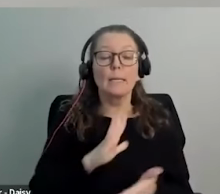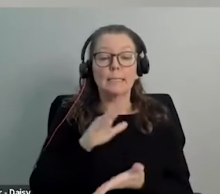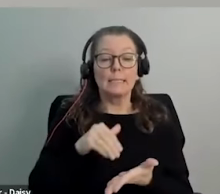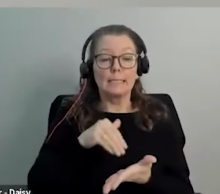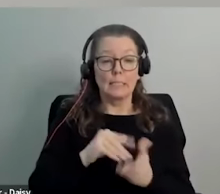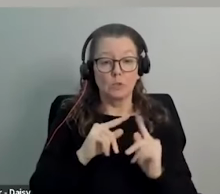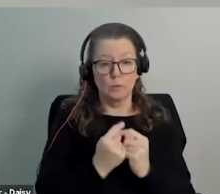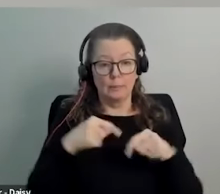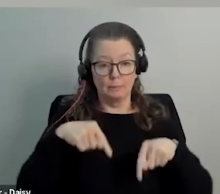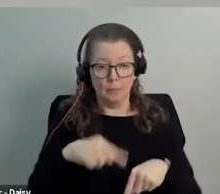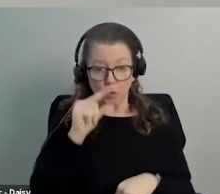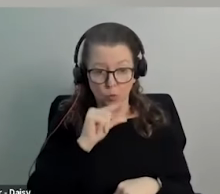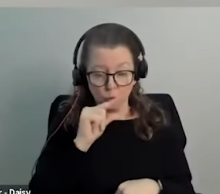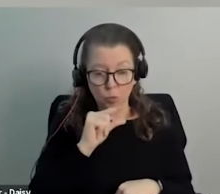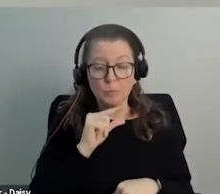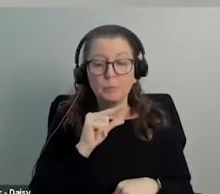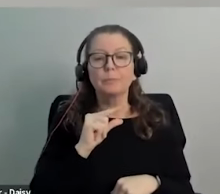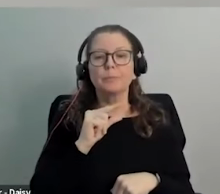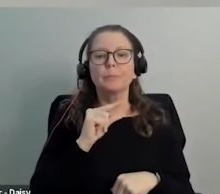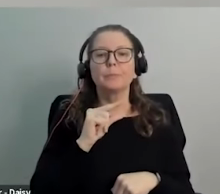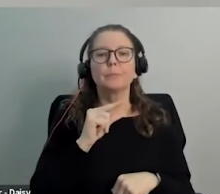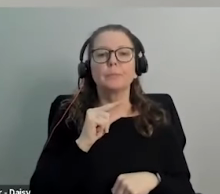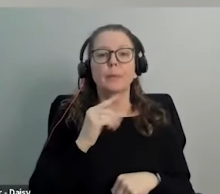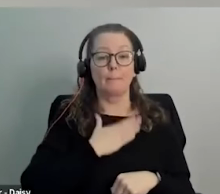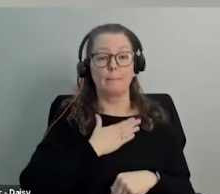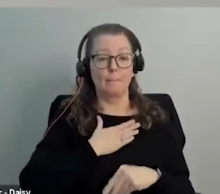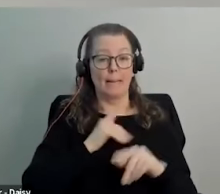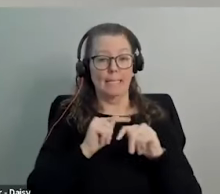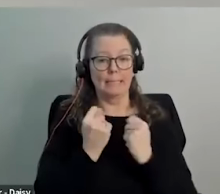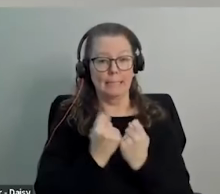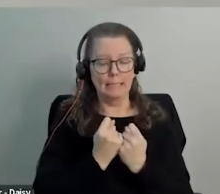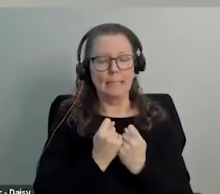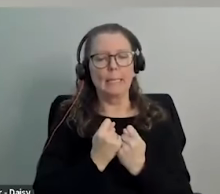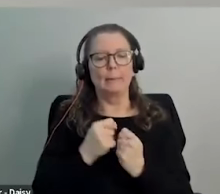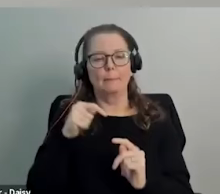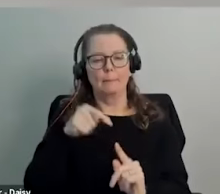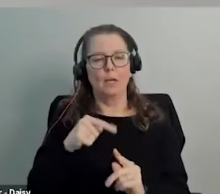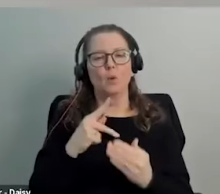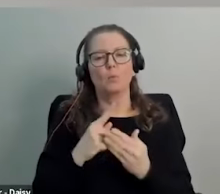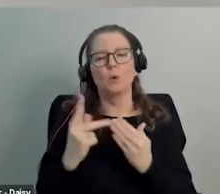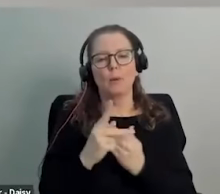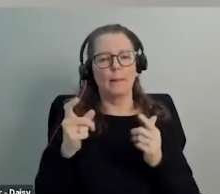and the team that I manage is the program managers and accessibility analysts.